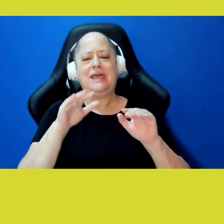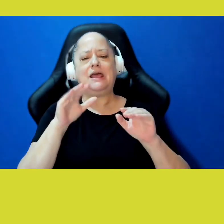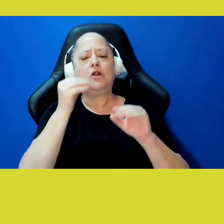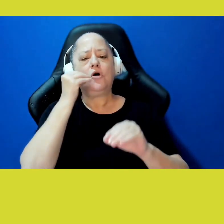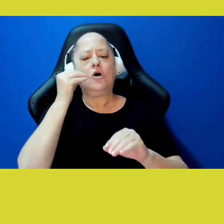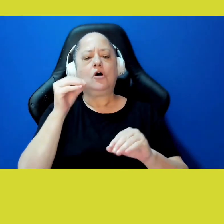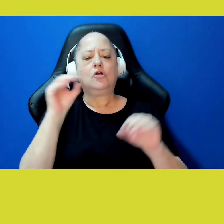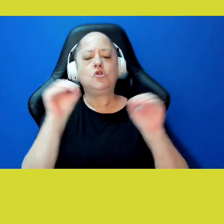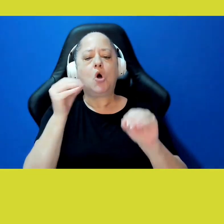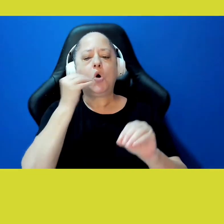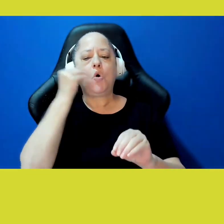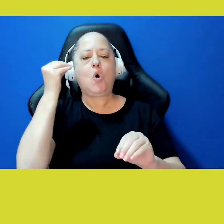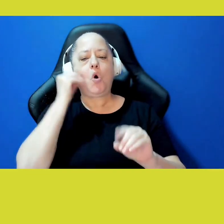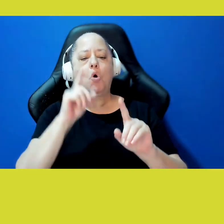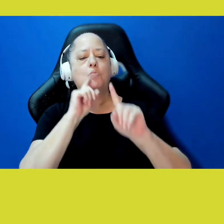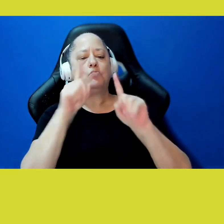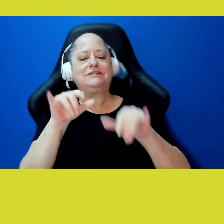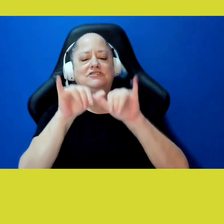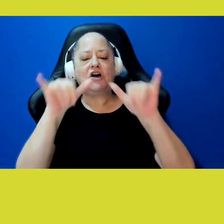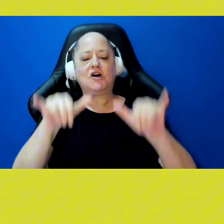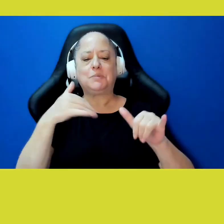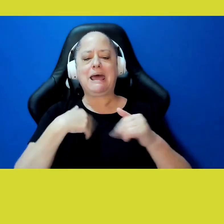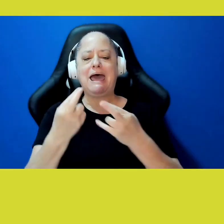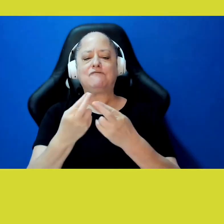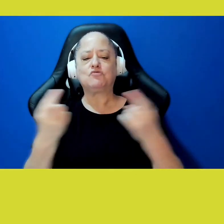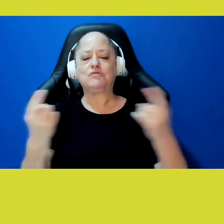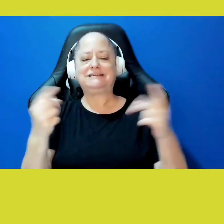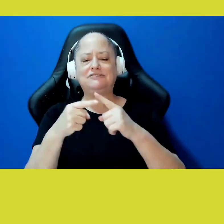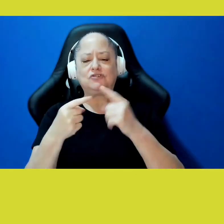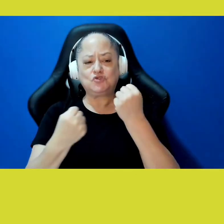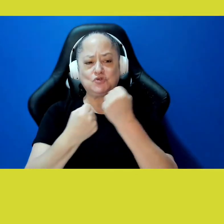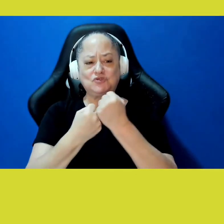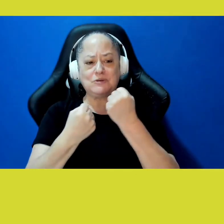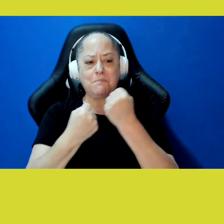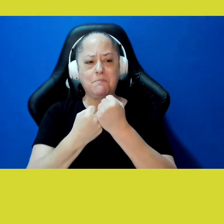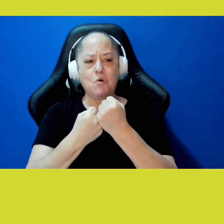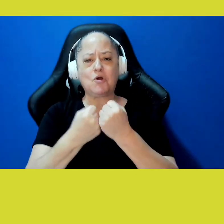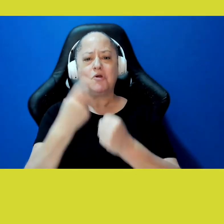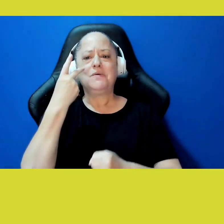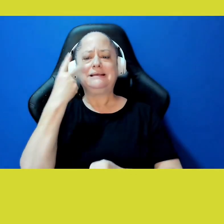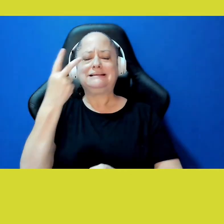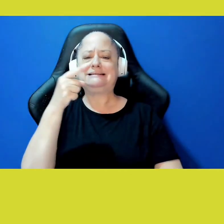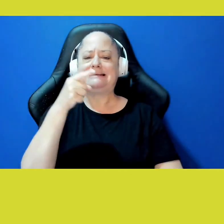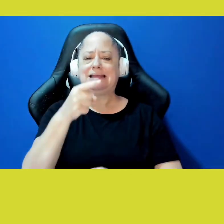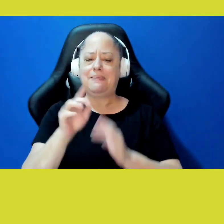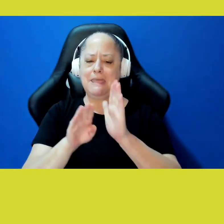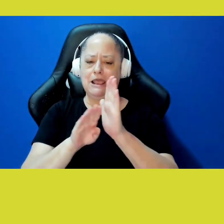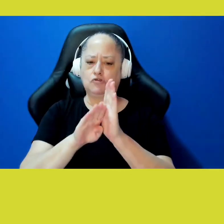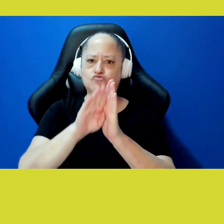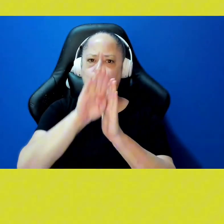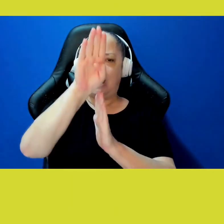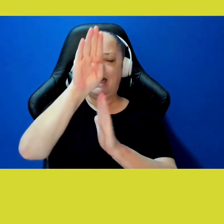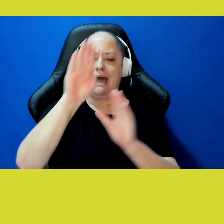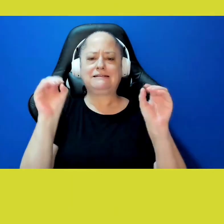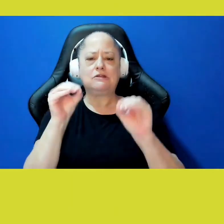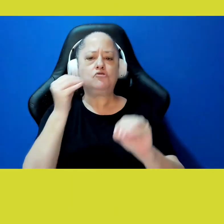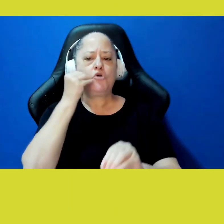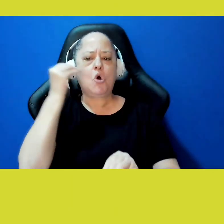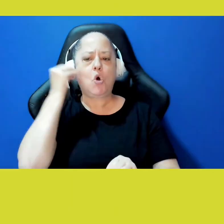resources to support and so we've seen this this rise in homelessness when the first trump administration